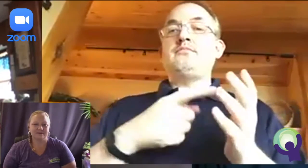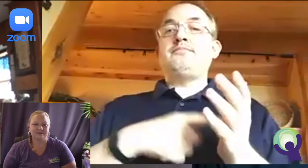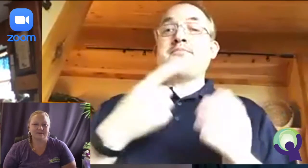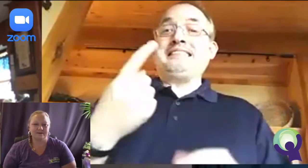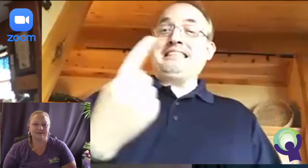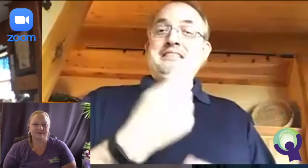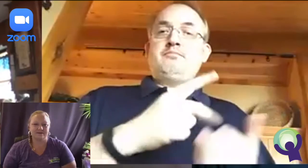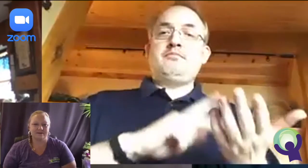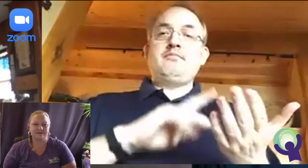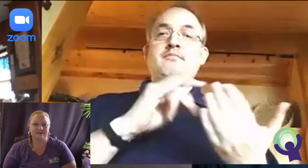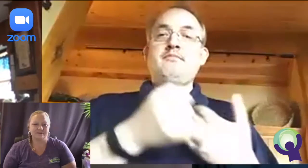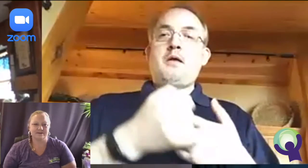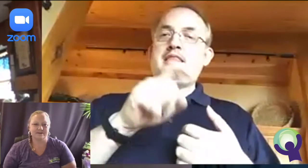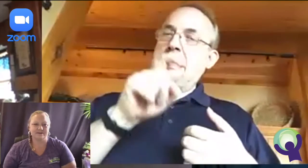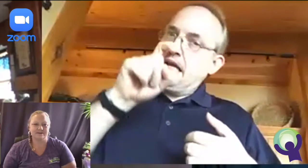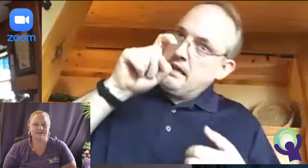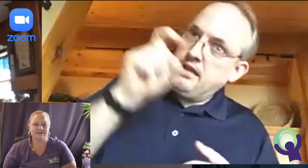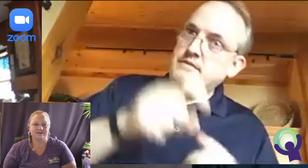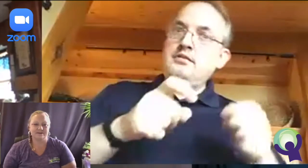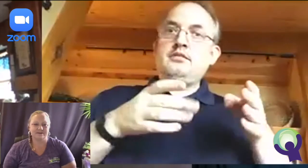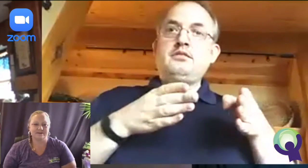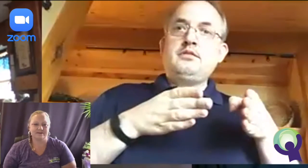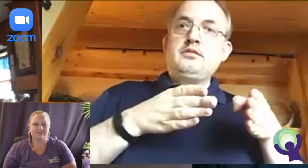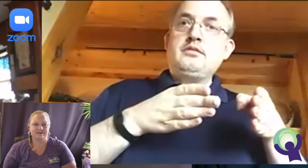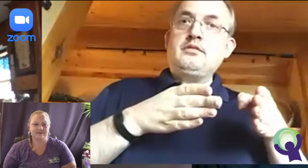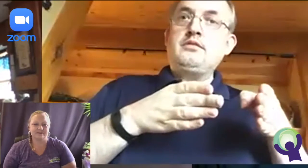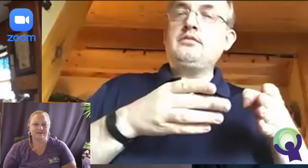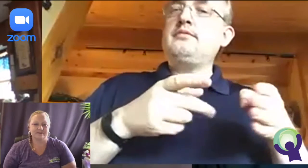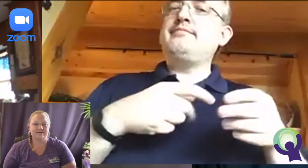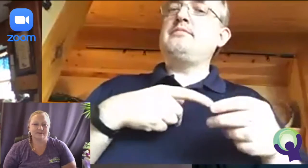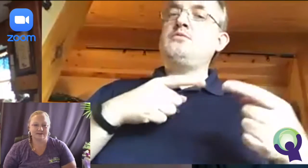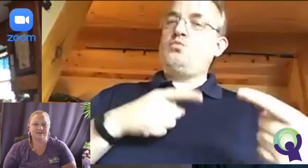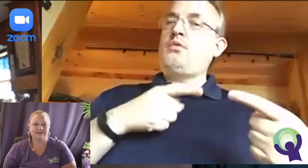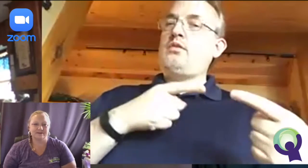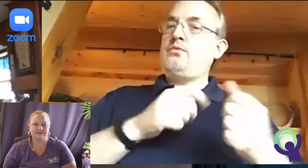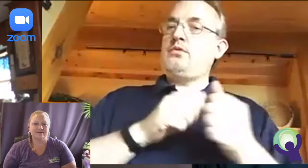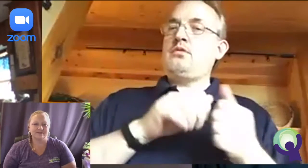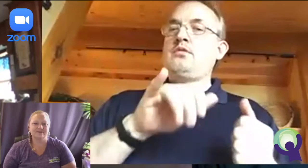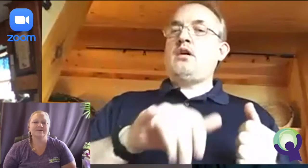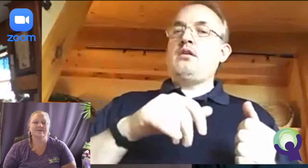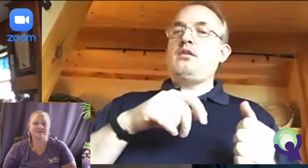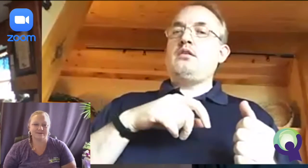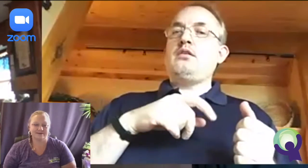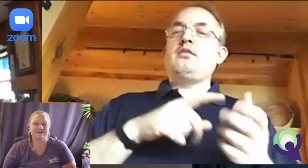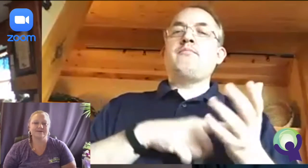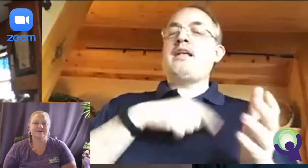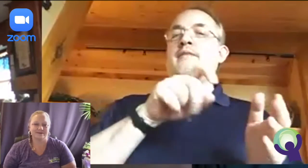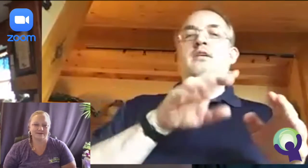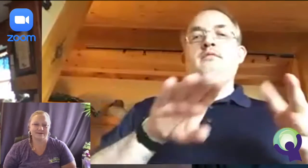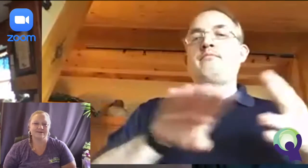that's a negative part of that yes but you know when you're focusing on a project and you just you really need to get things done